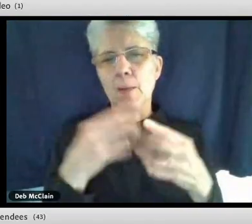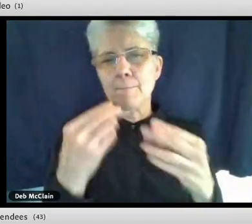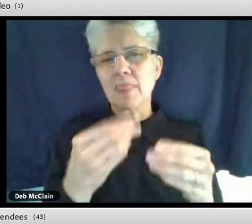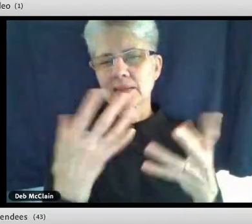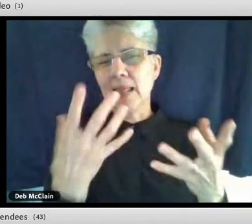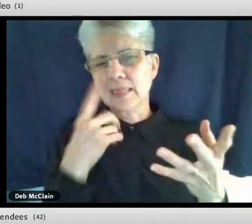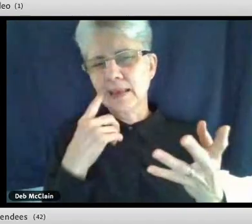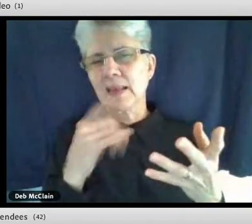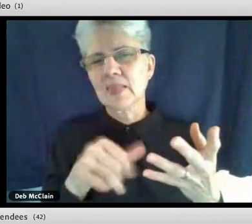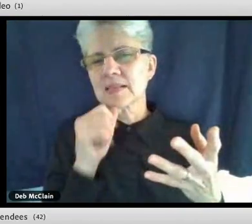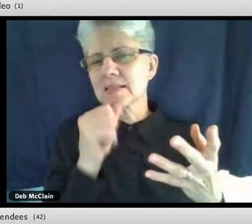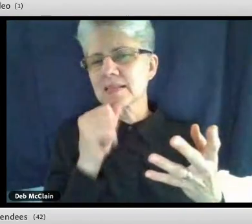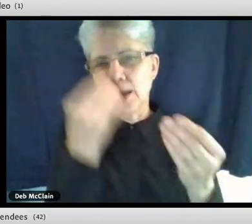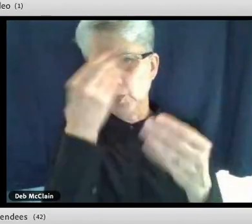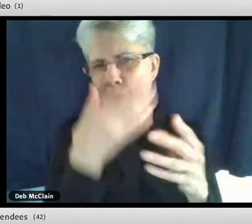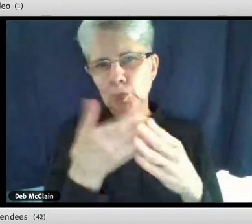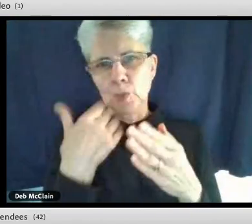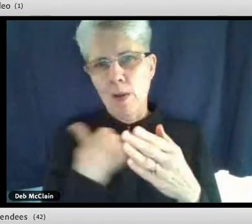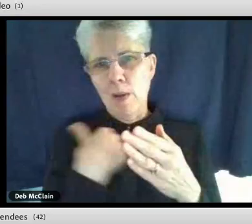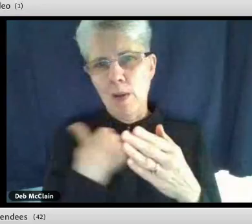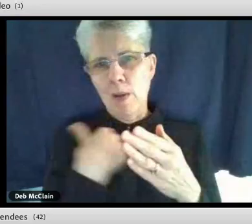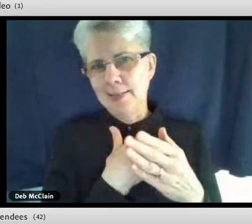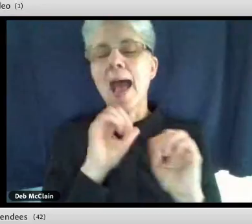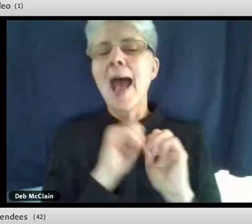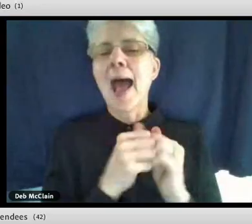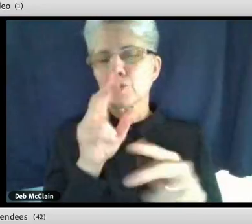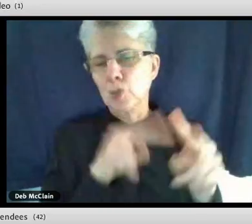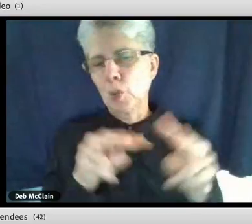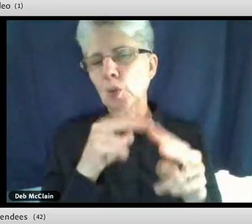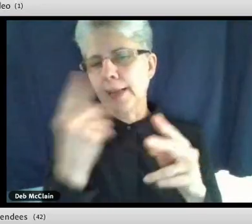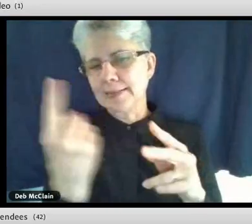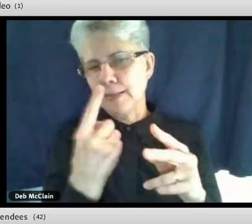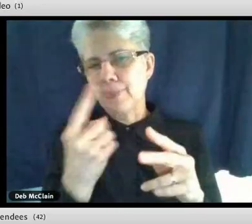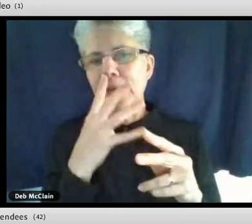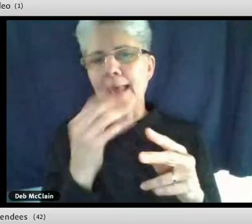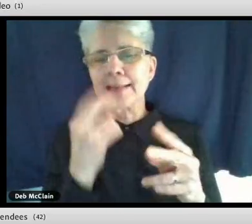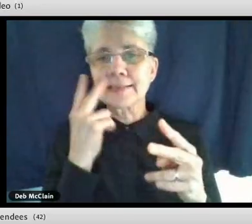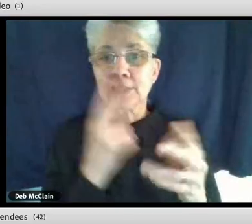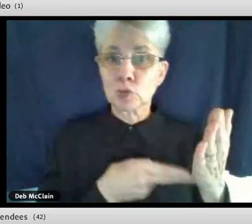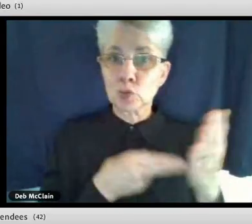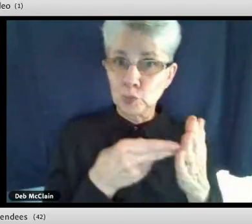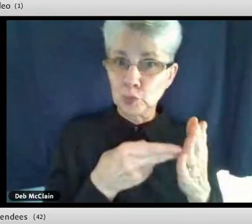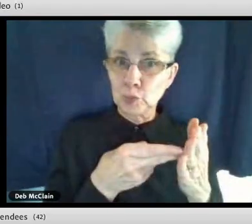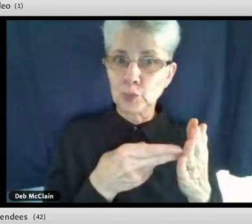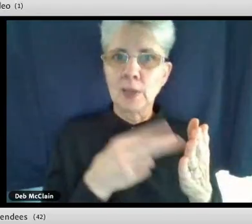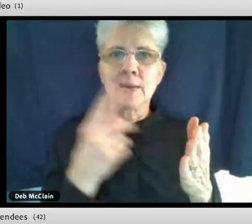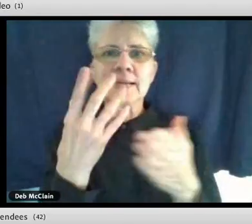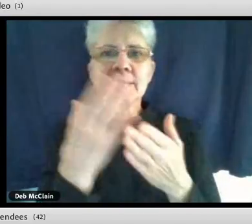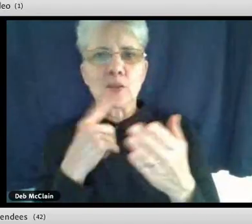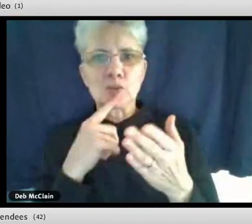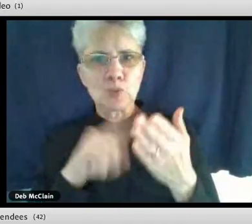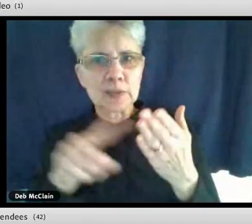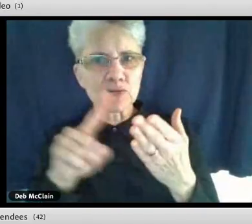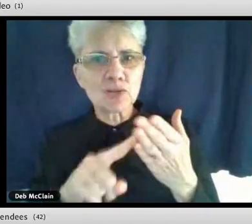So I've got about five different methods. This is not new to us. It's just kind of how to look at something and see if it's true.